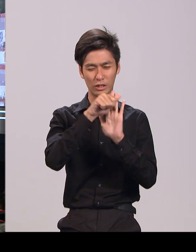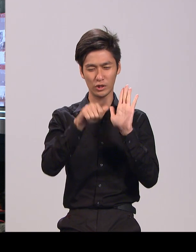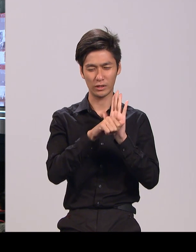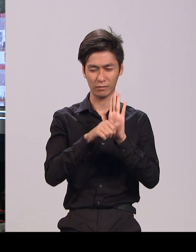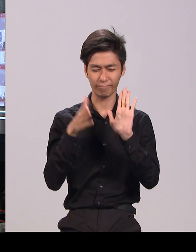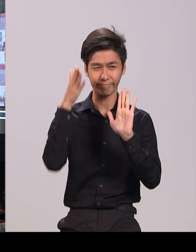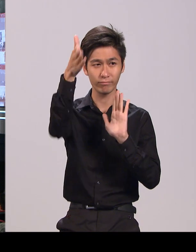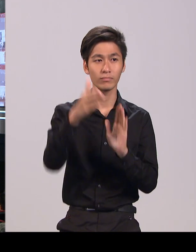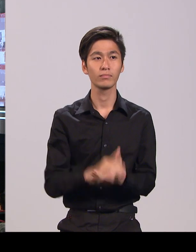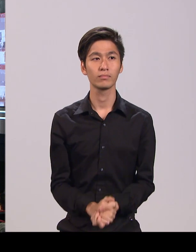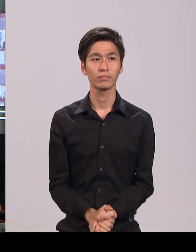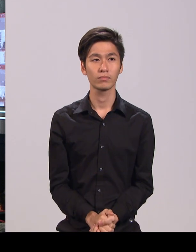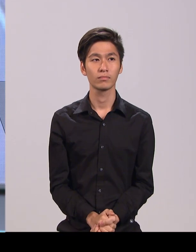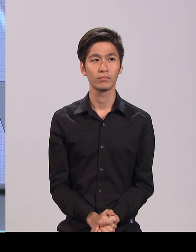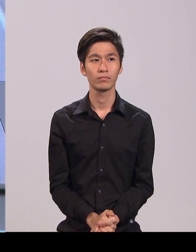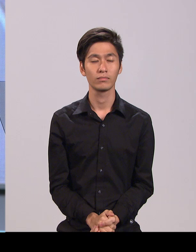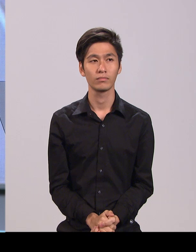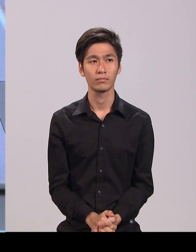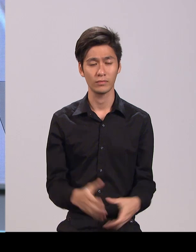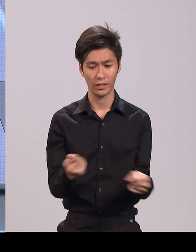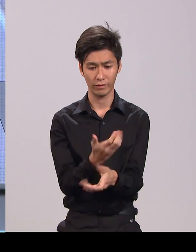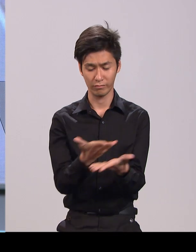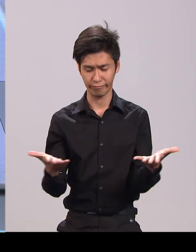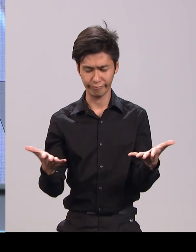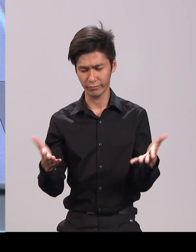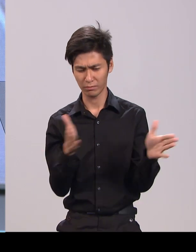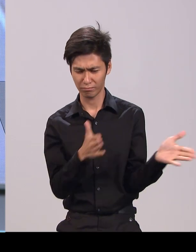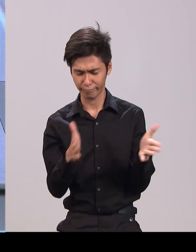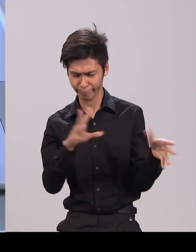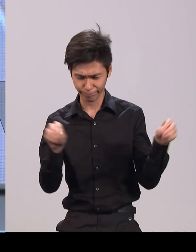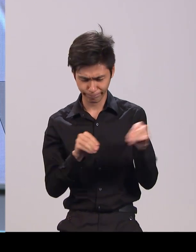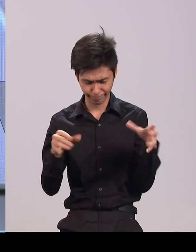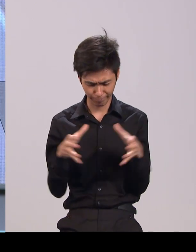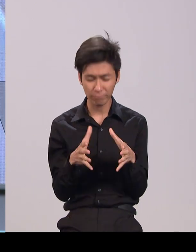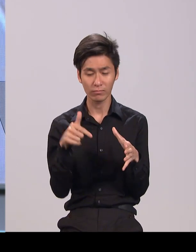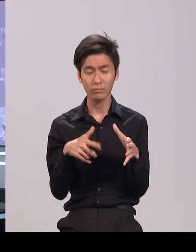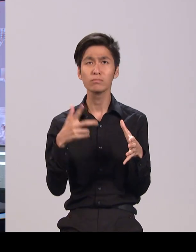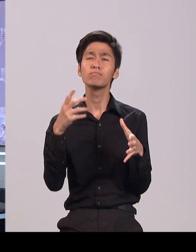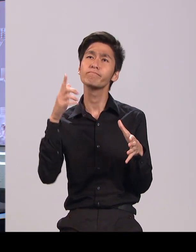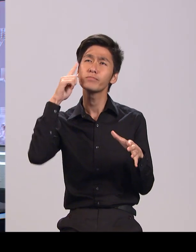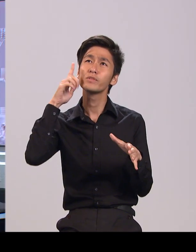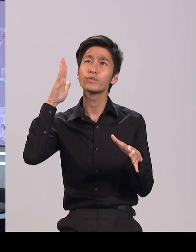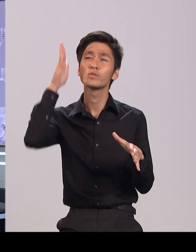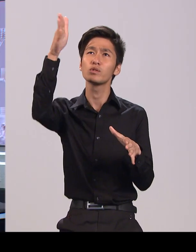If we put everything together that we are planning and doing, what can our children look forward to by 2030?